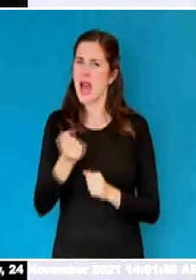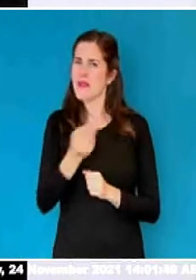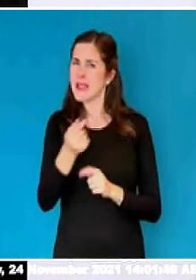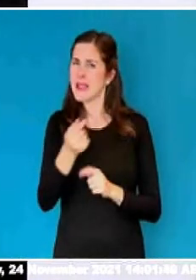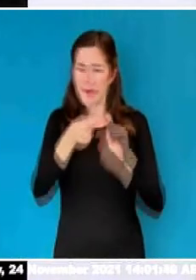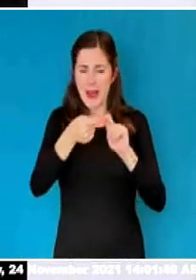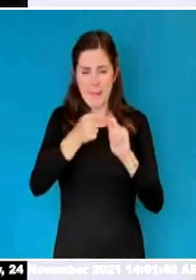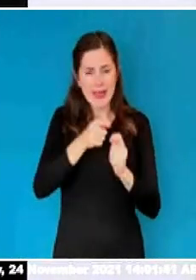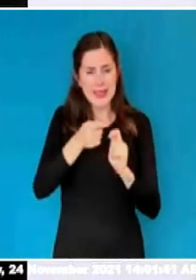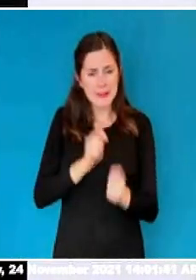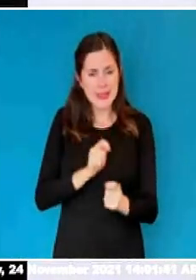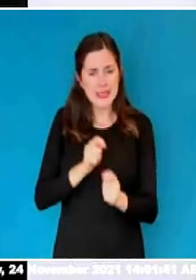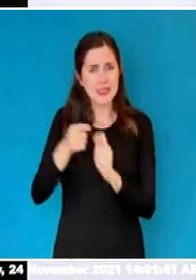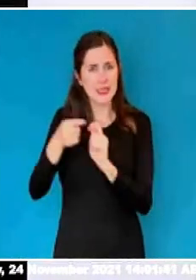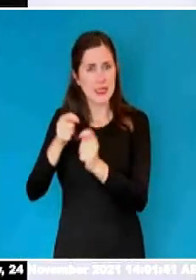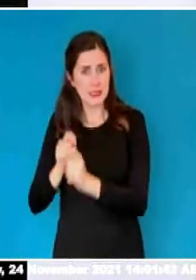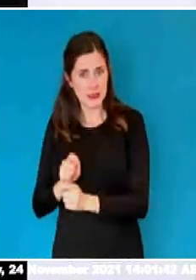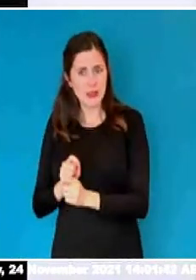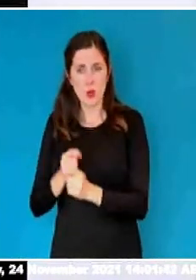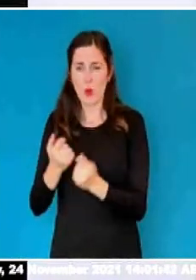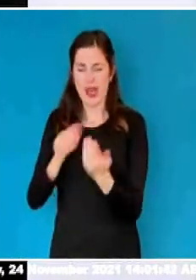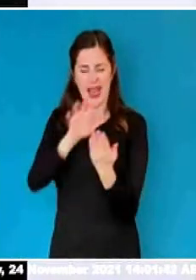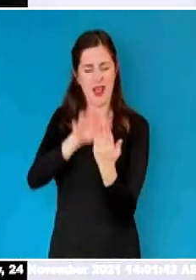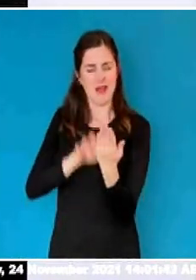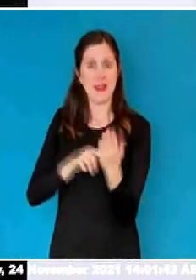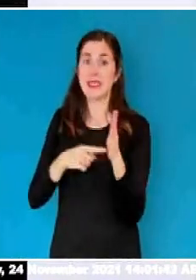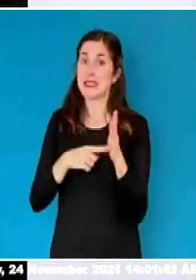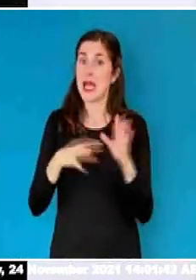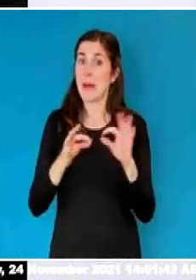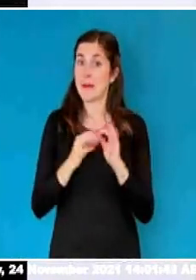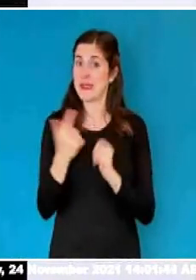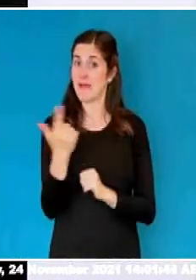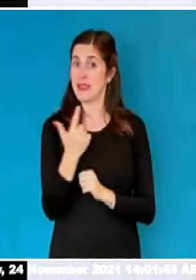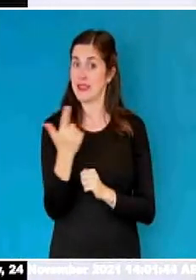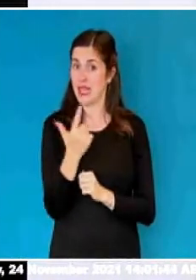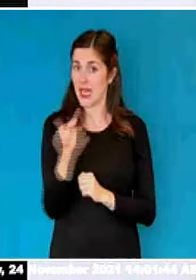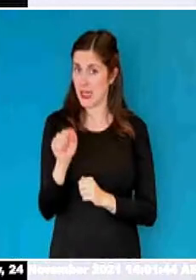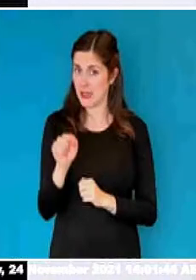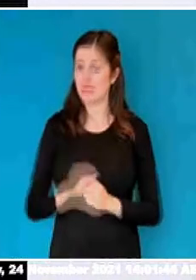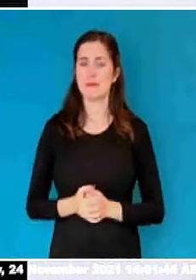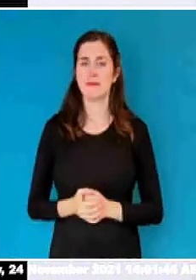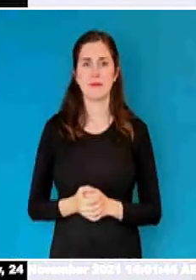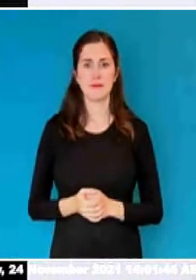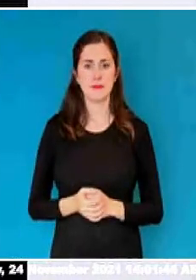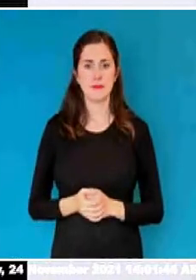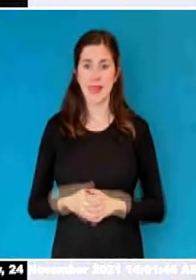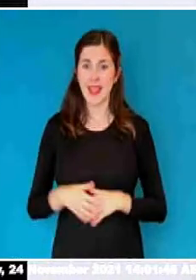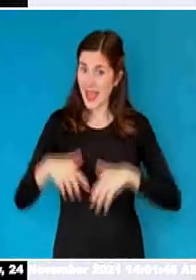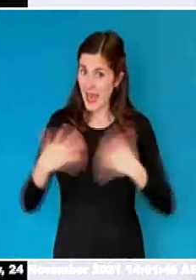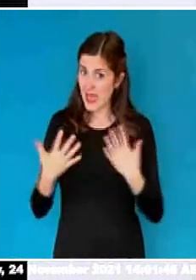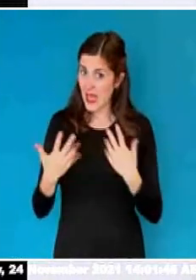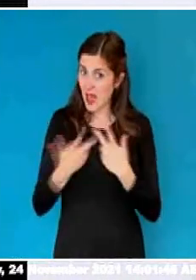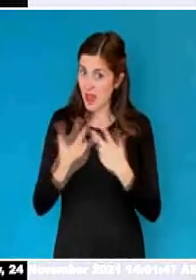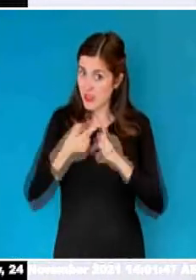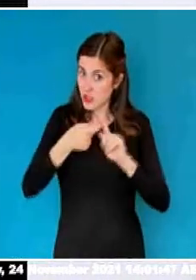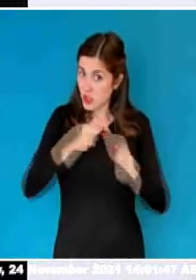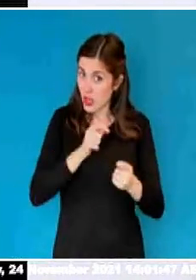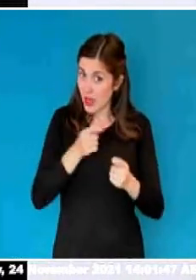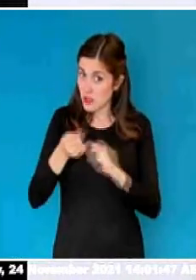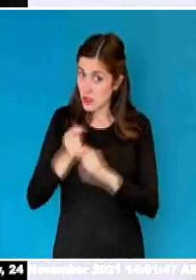which the Commissioners have in writing at Tab 17. Are there any other corrections that you wish to make to your statement?